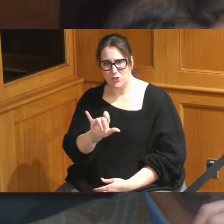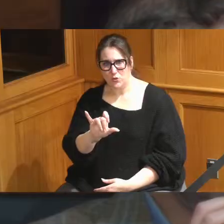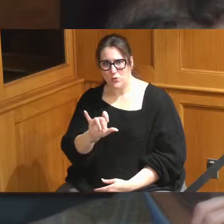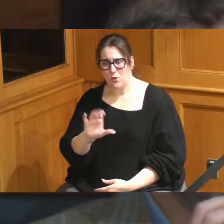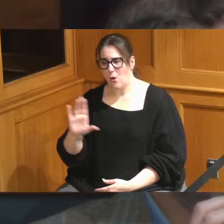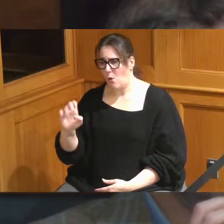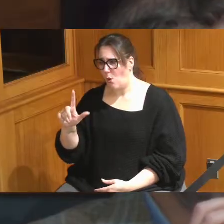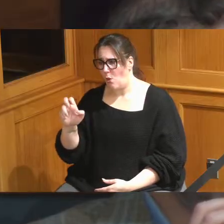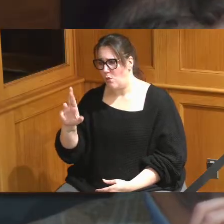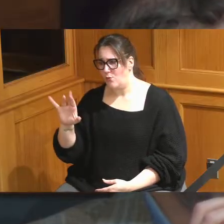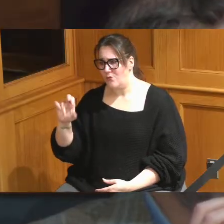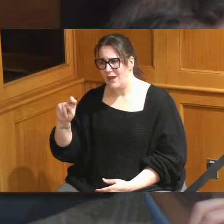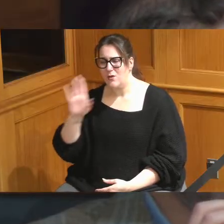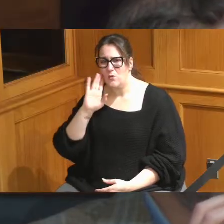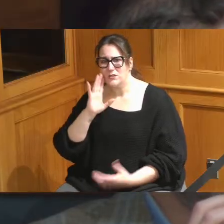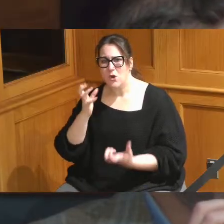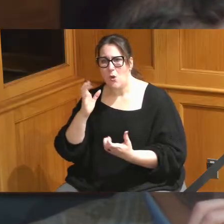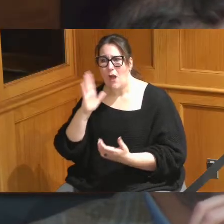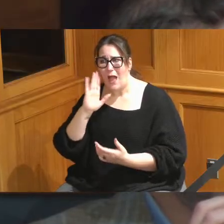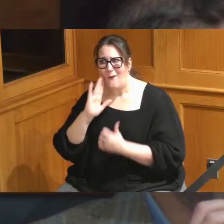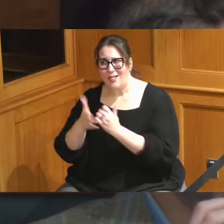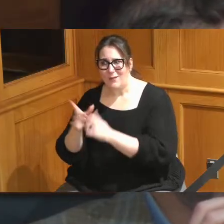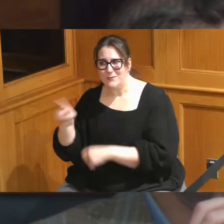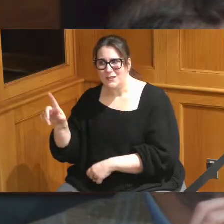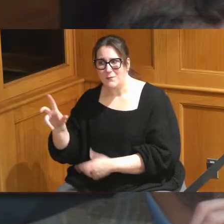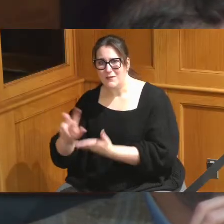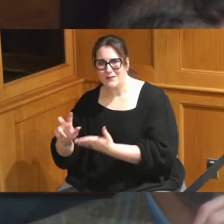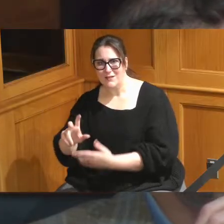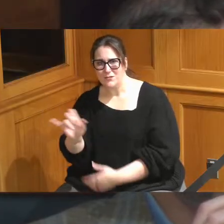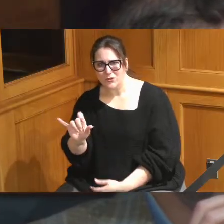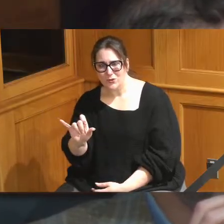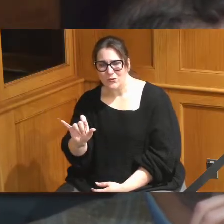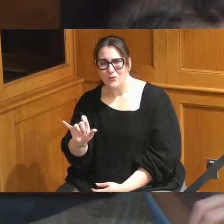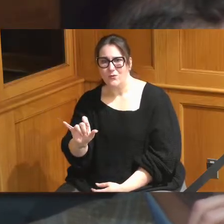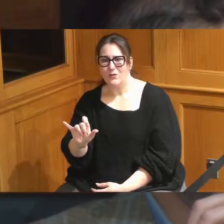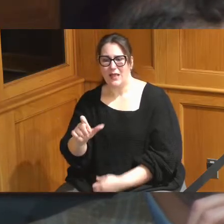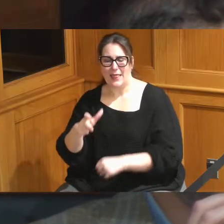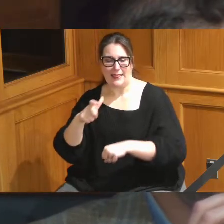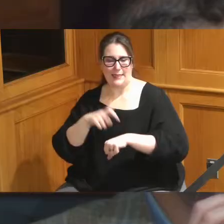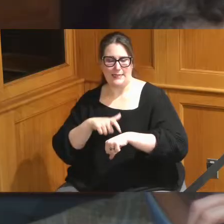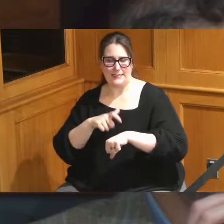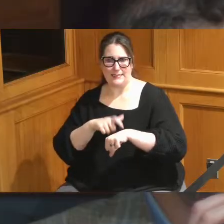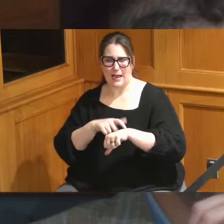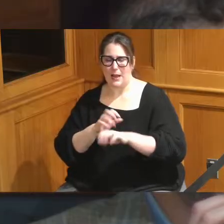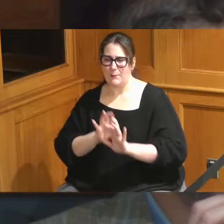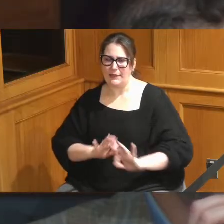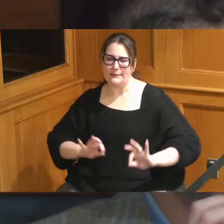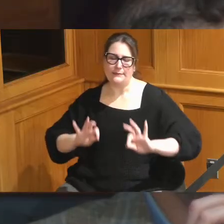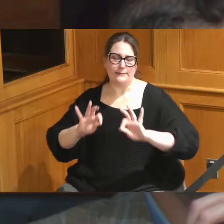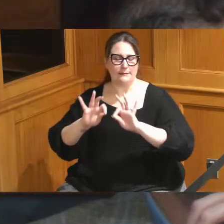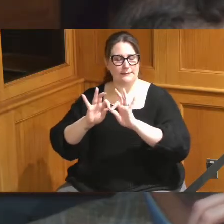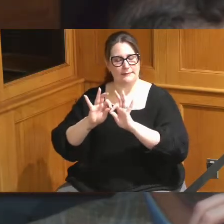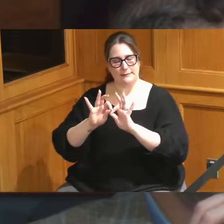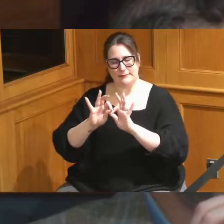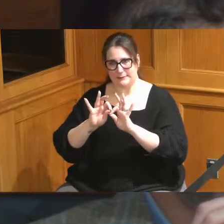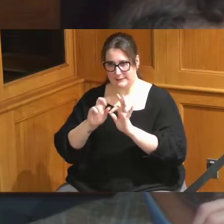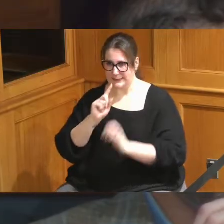this help them because their money going into it. And then the timing is critical. We cannot look